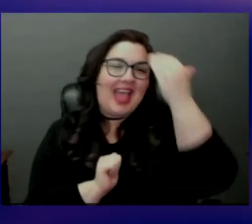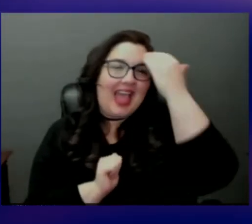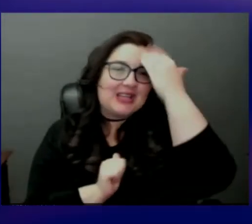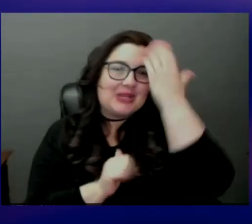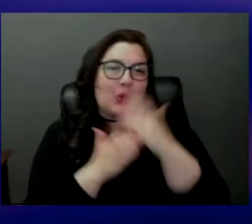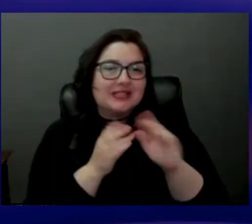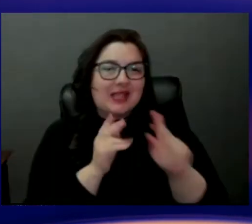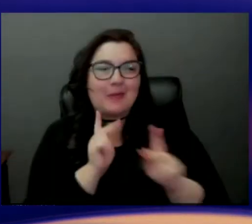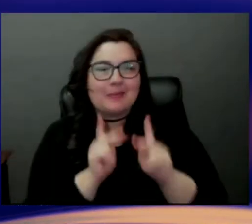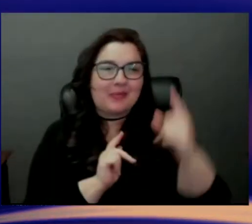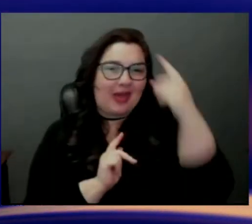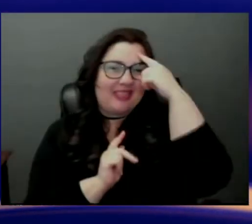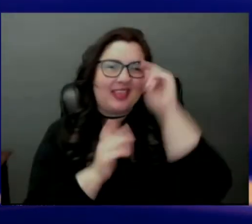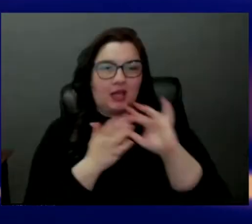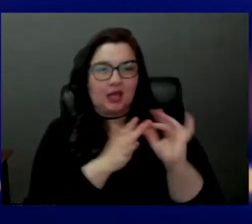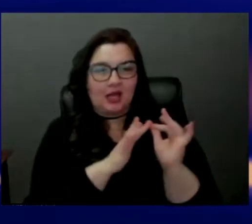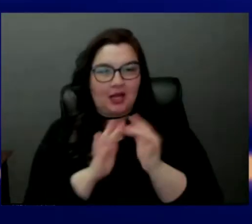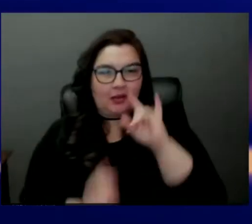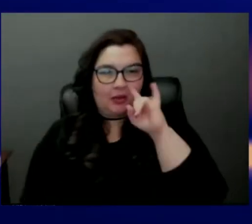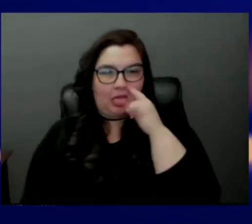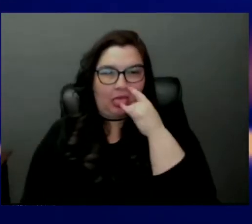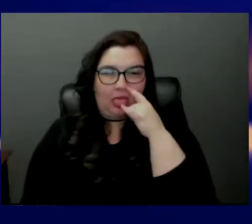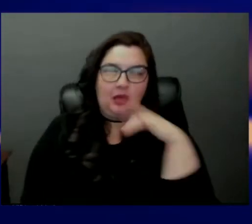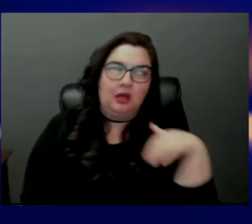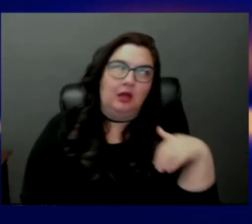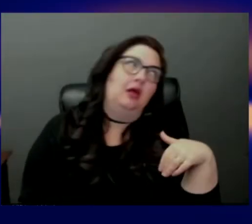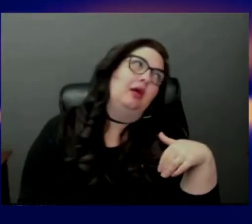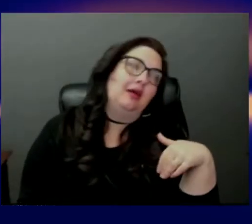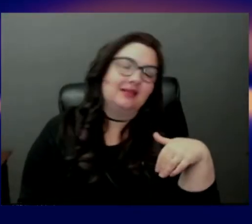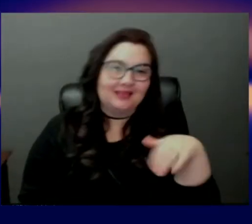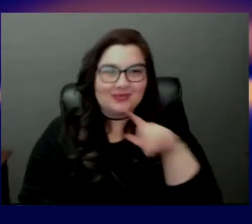It can be a bit difficult in certain areas. There's a lot to it.